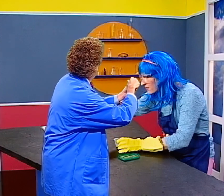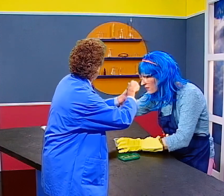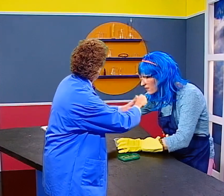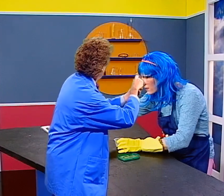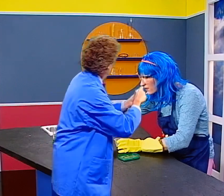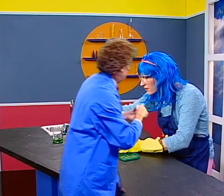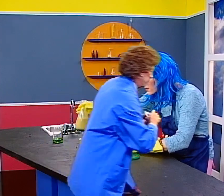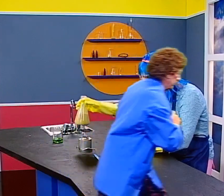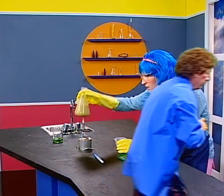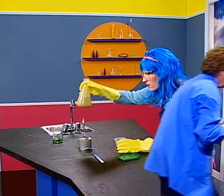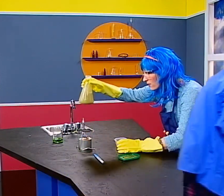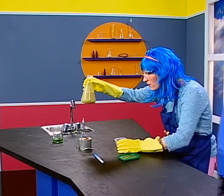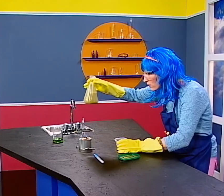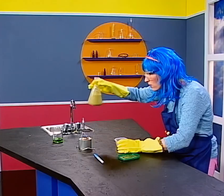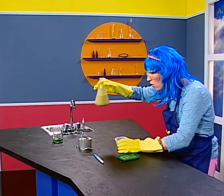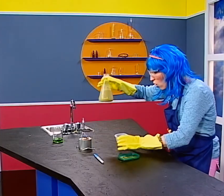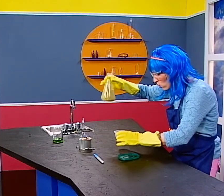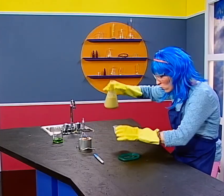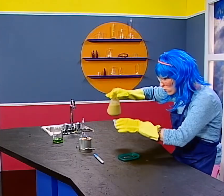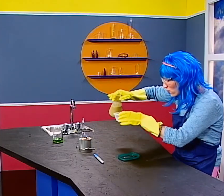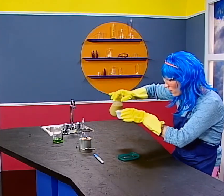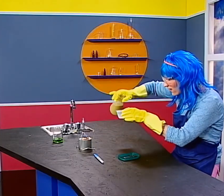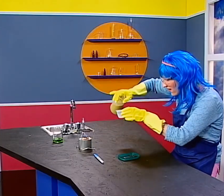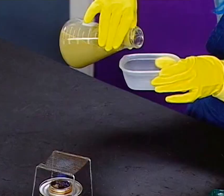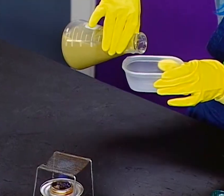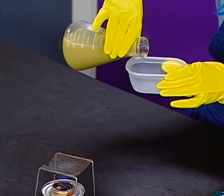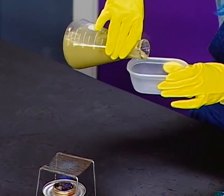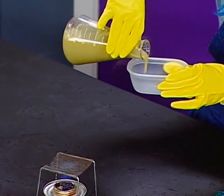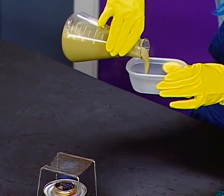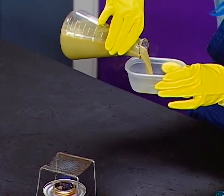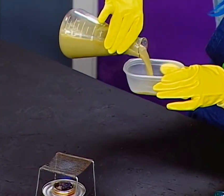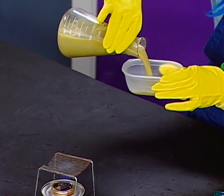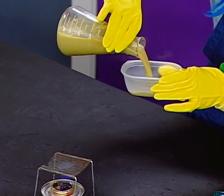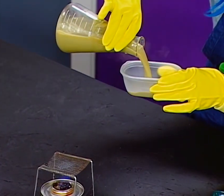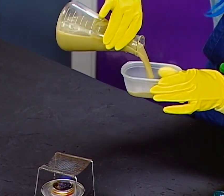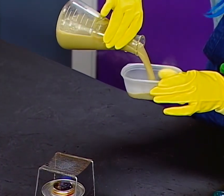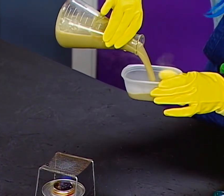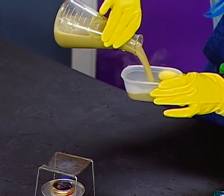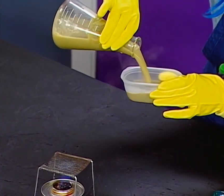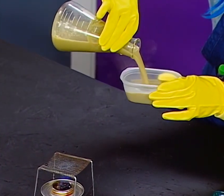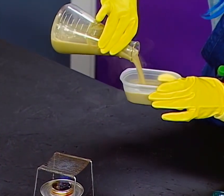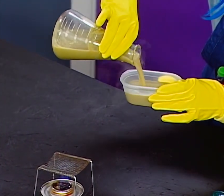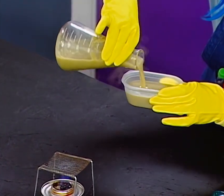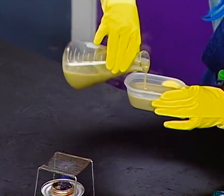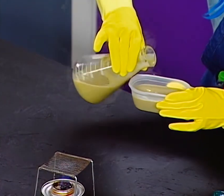(CLICK) HMM, OK.